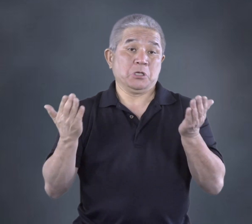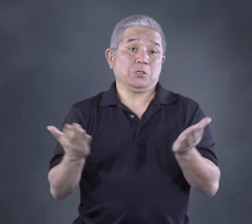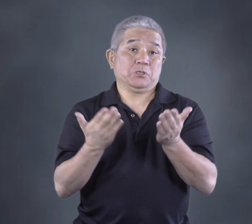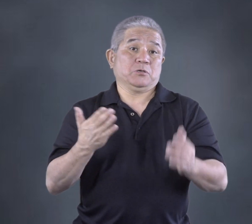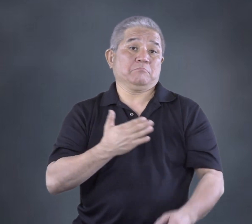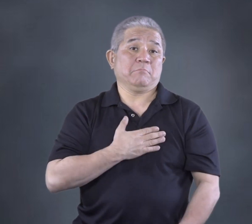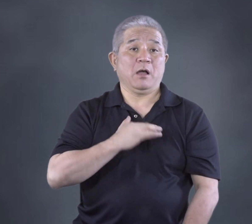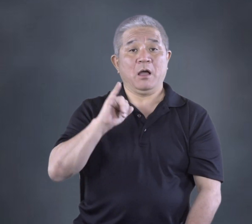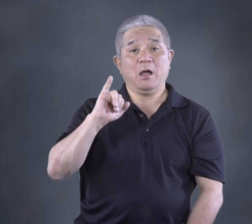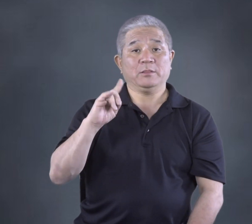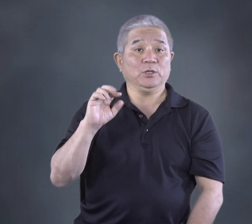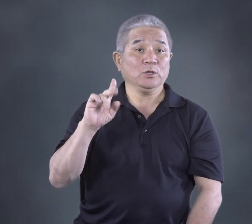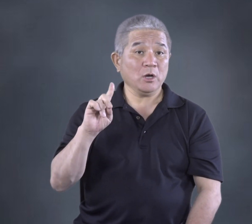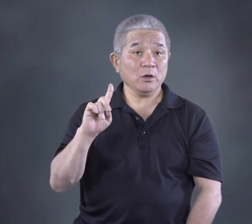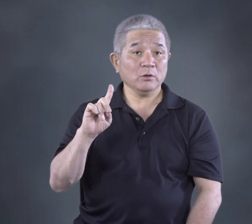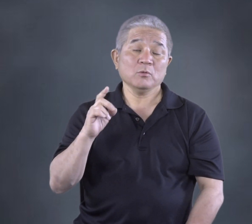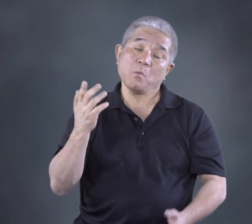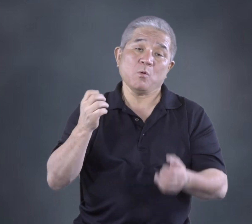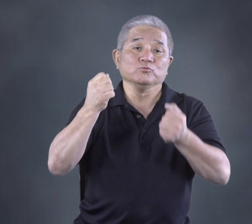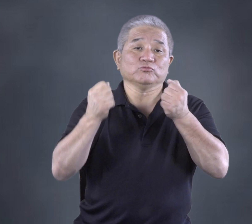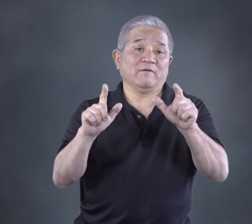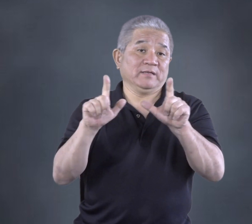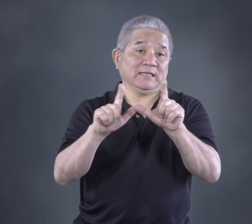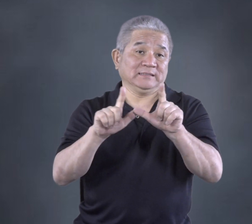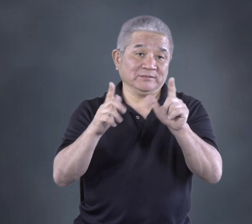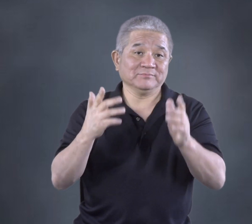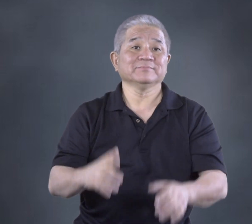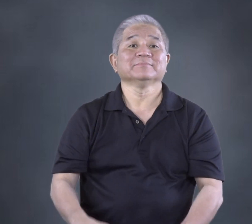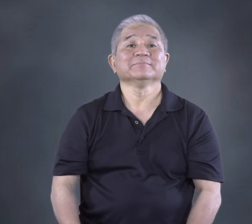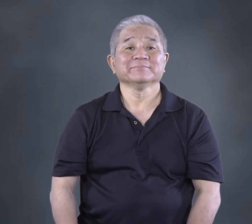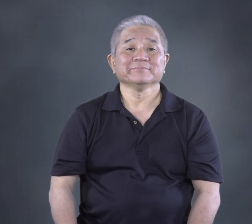HERE IS MY IDENTIFICATION CARD / DRIVER’S LICENSE.